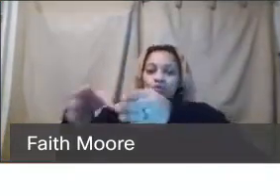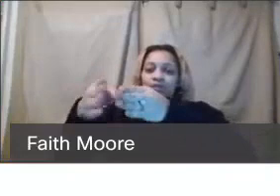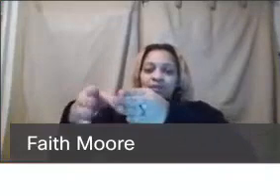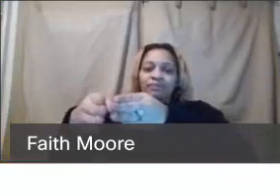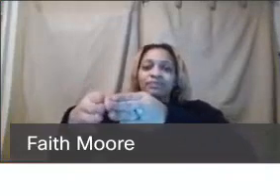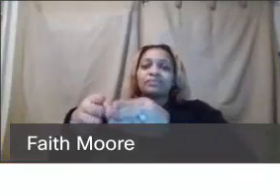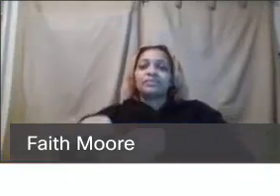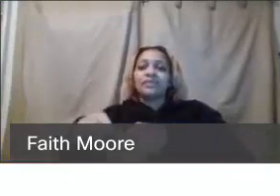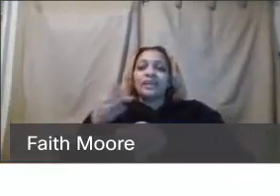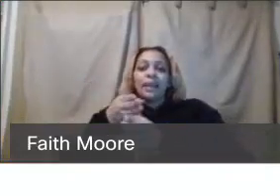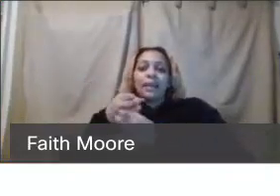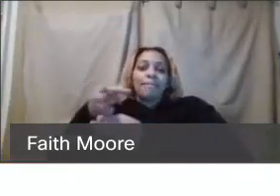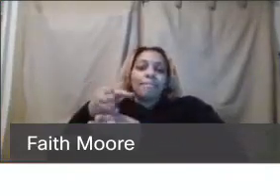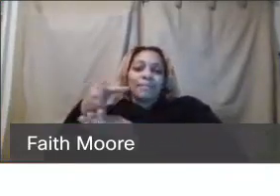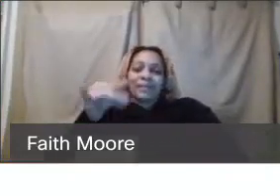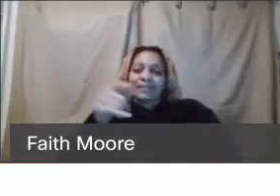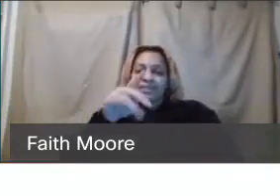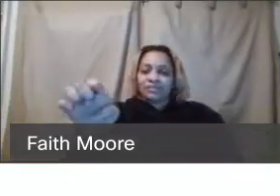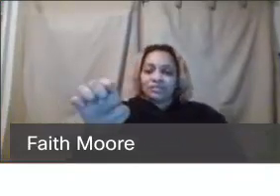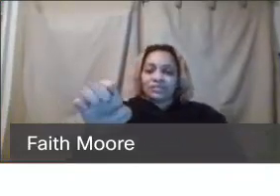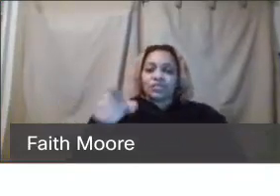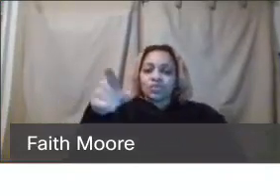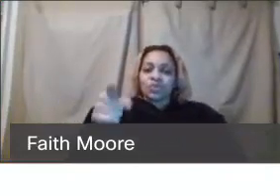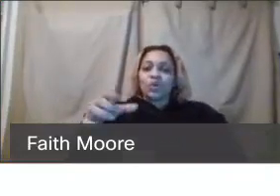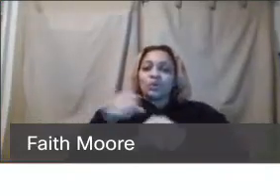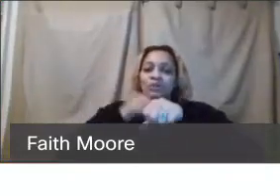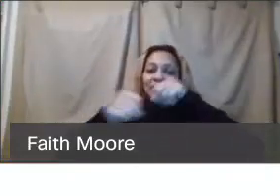Cyclists can then just go straight across and then continue on there.